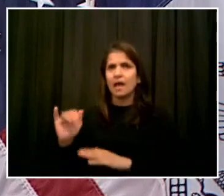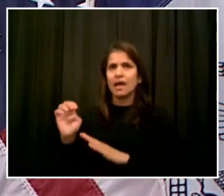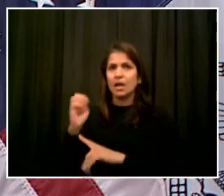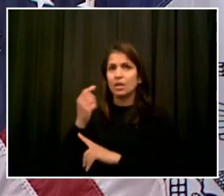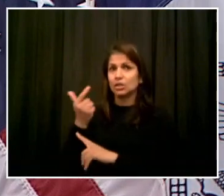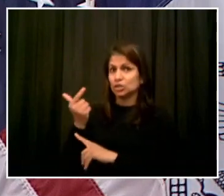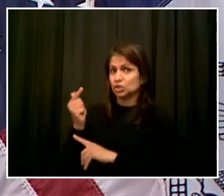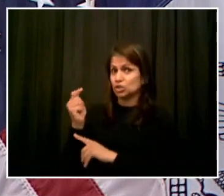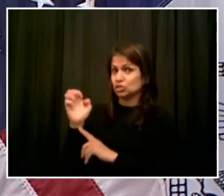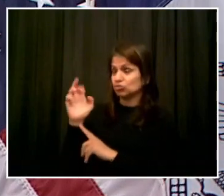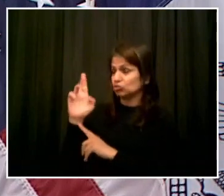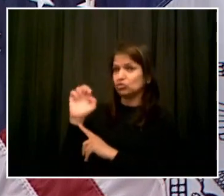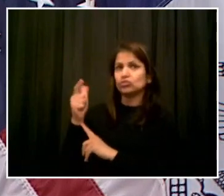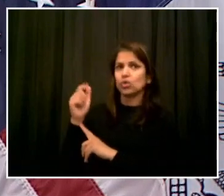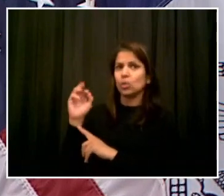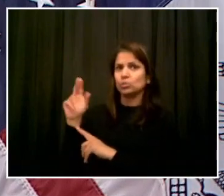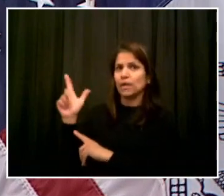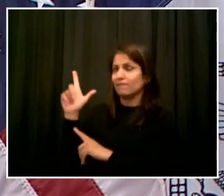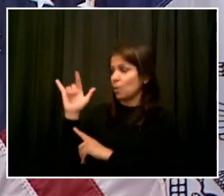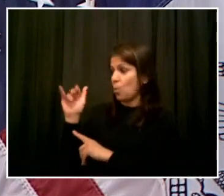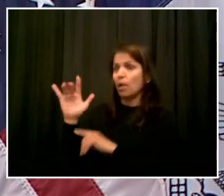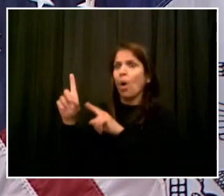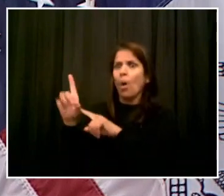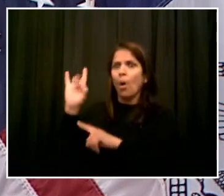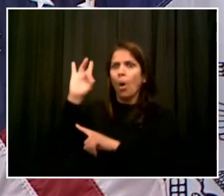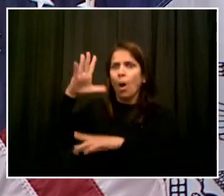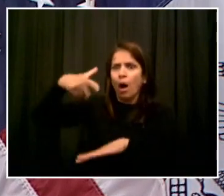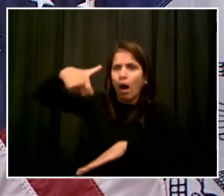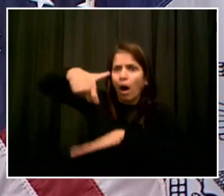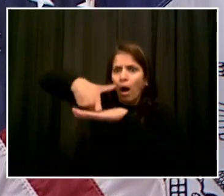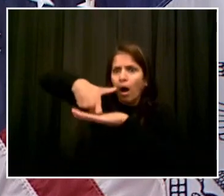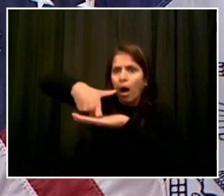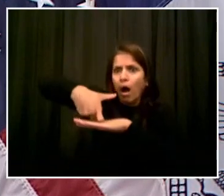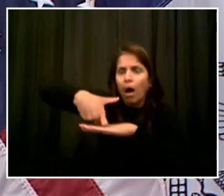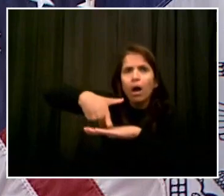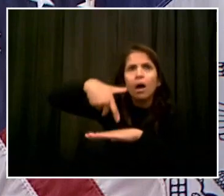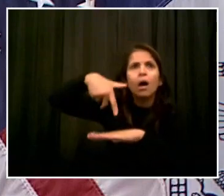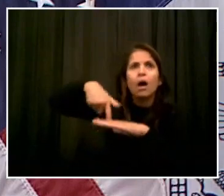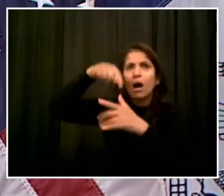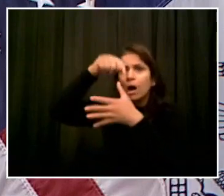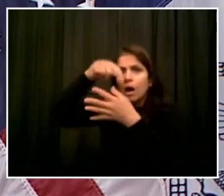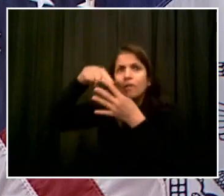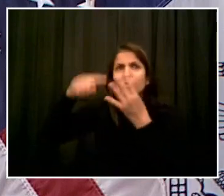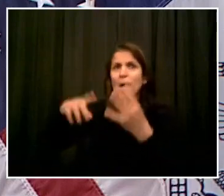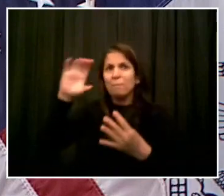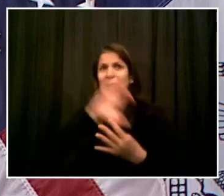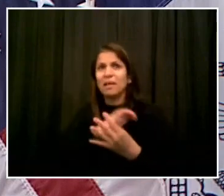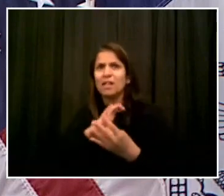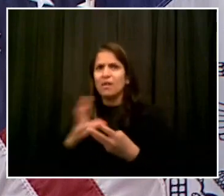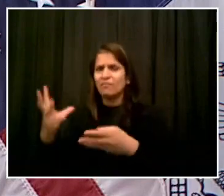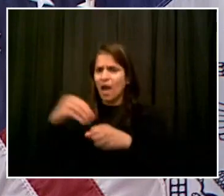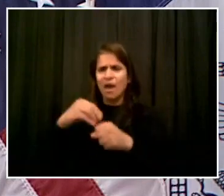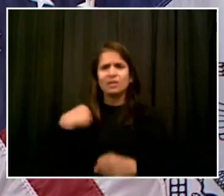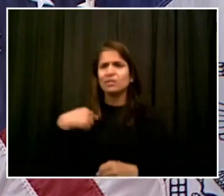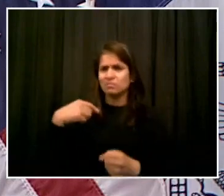PRICE FOR WHAT THEY DID. I'M GOING TO WORK WITH THE CITY COUNCIL AND